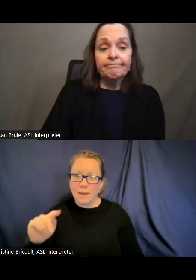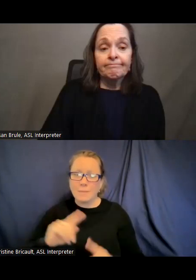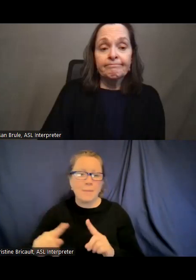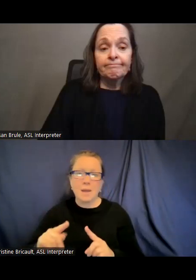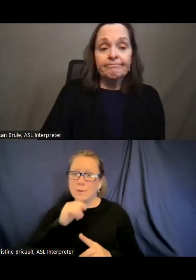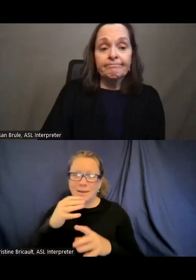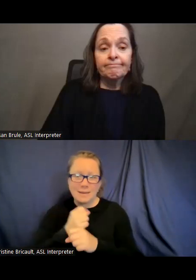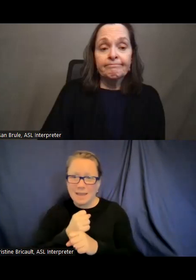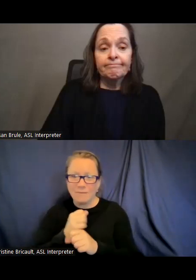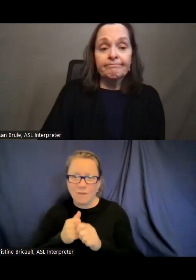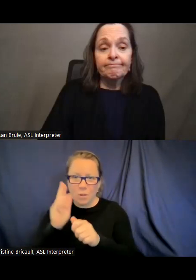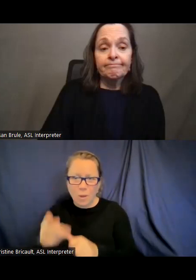follow up. Who would that have come from?